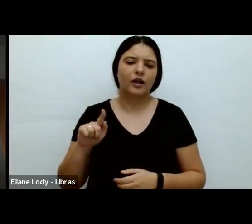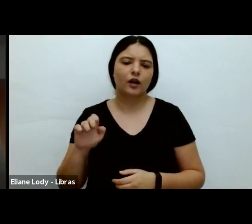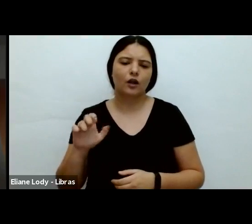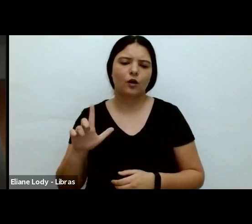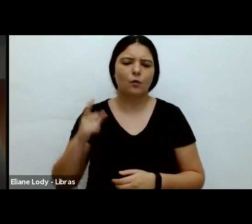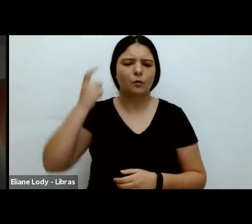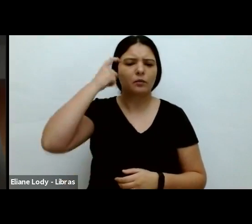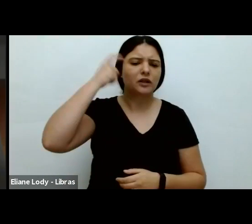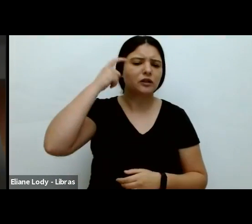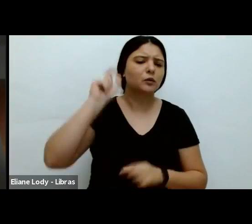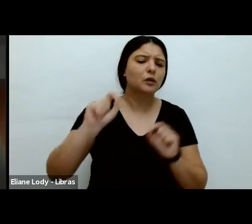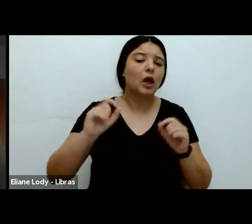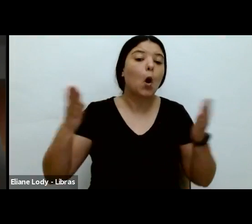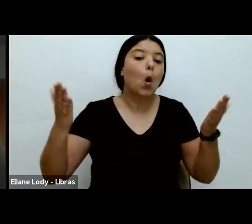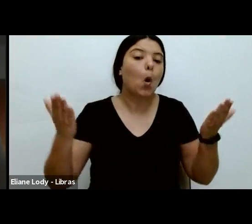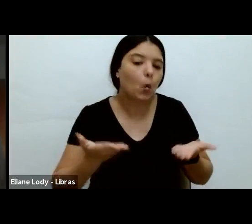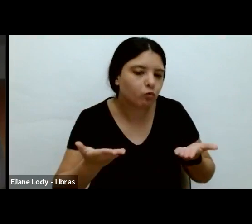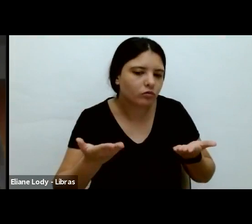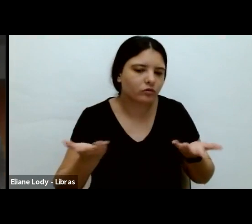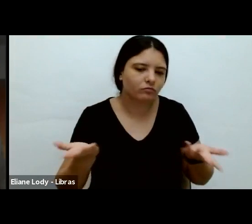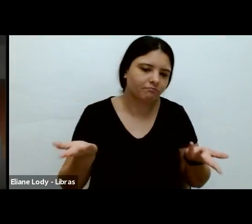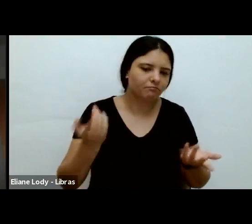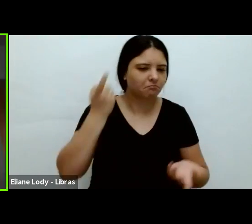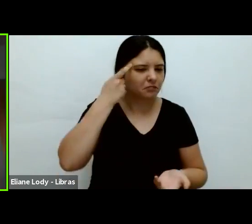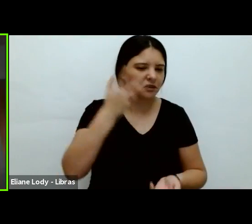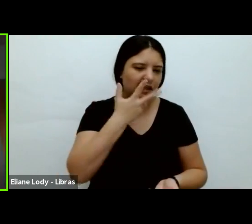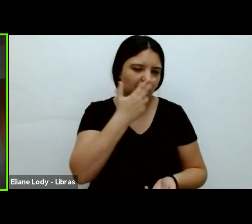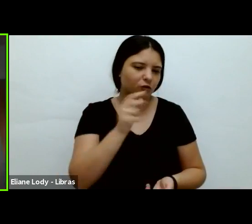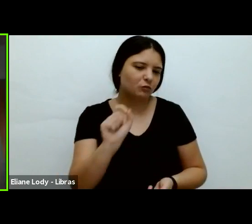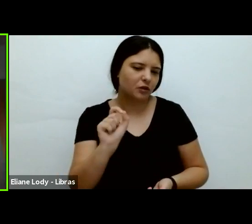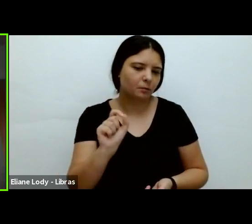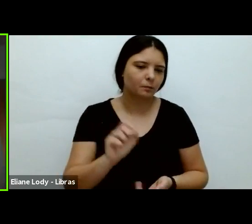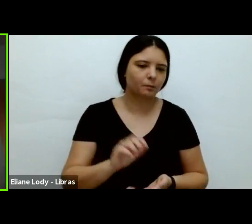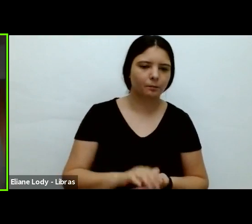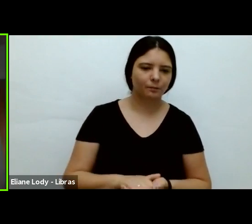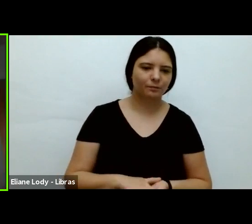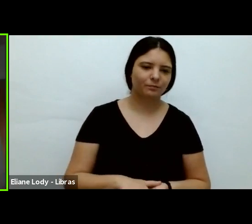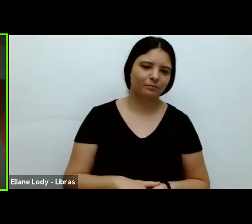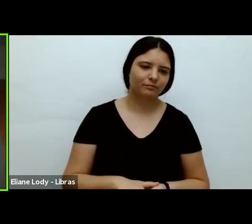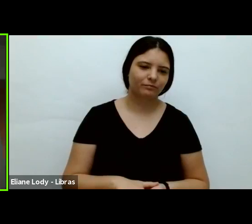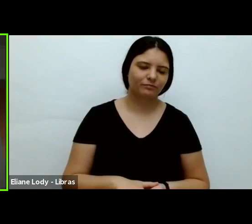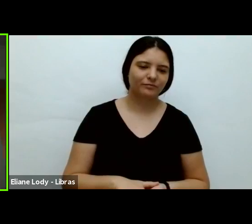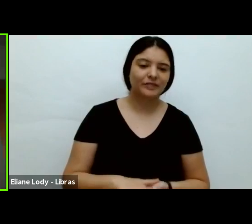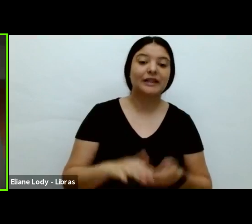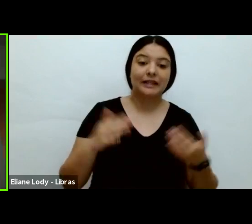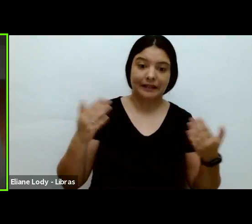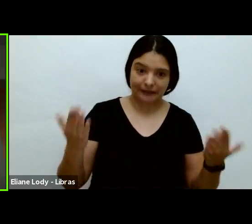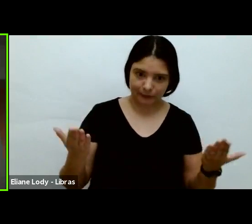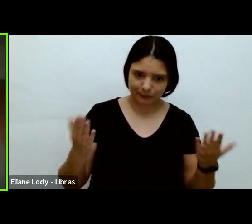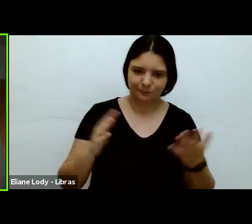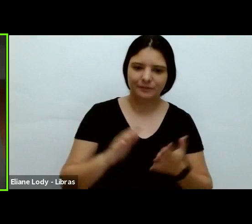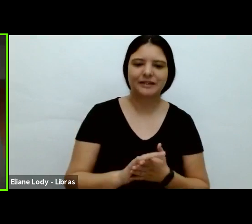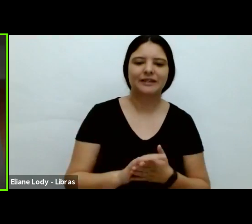about those topics today. Good about those topics today, nowadays about those topics today, nowadays. I must say that the questions